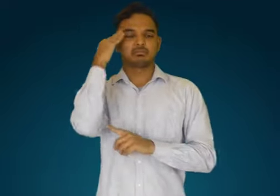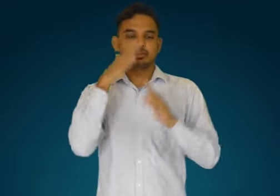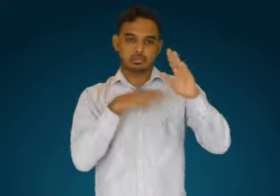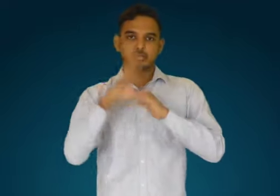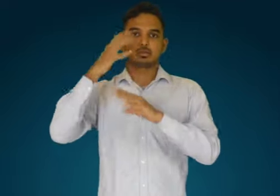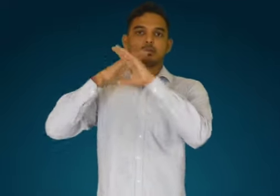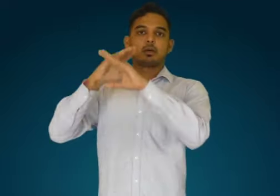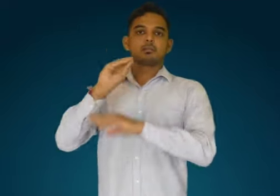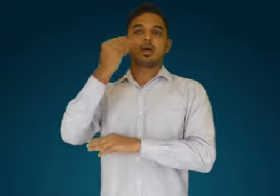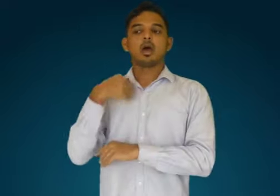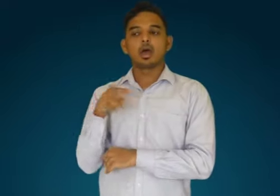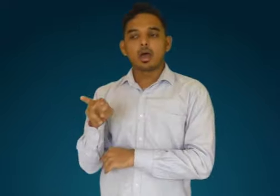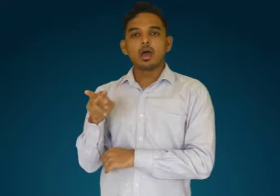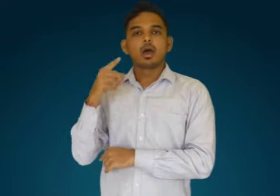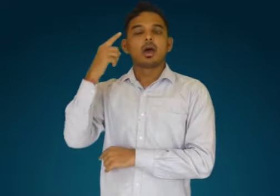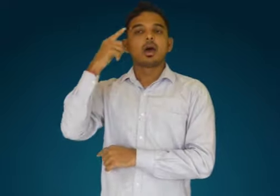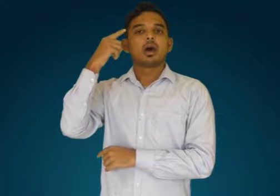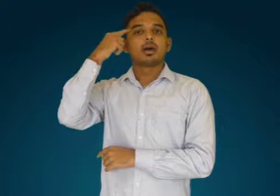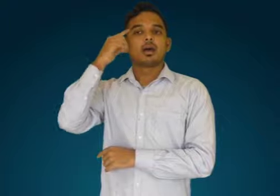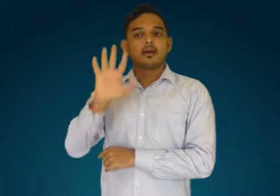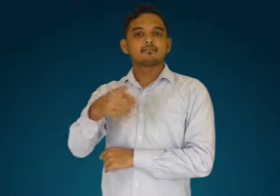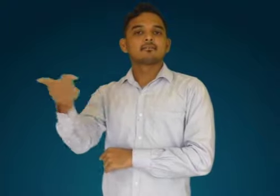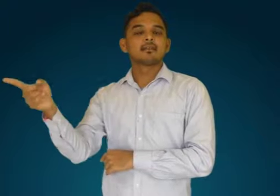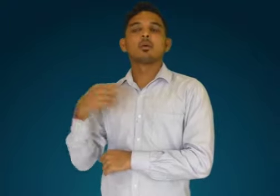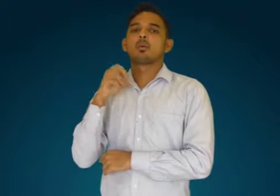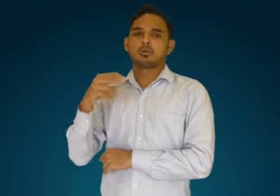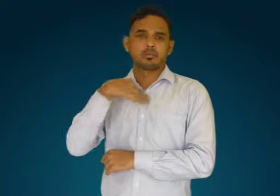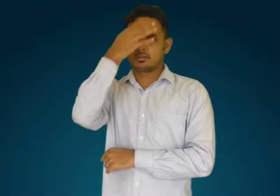but did the children know that i needed to test their understanding